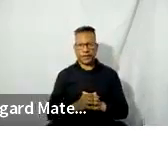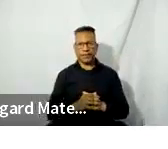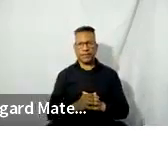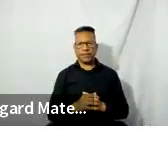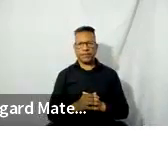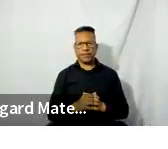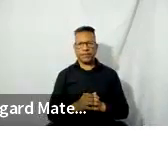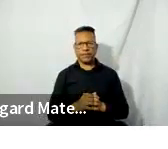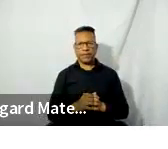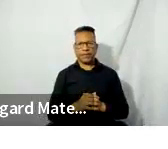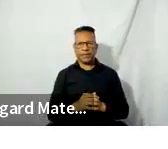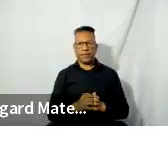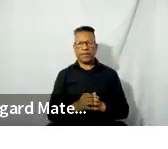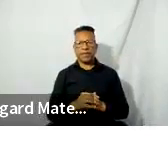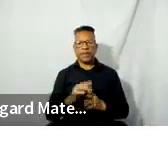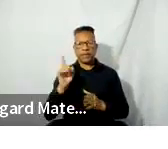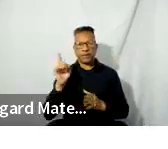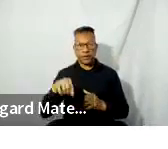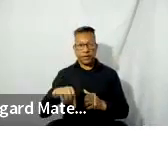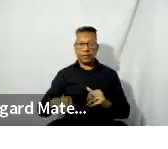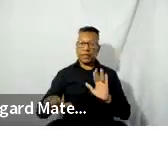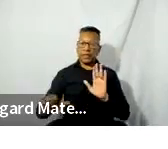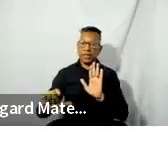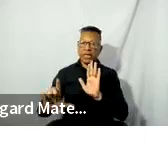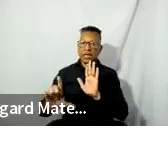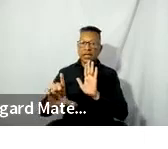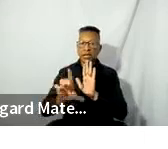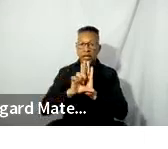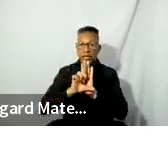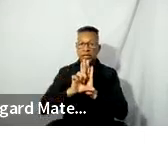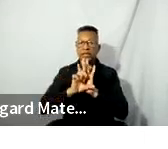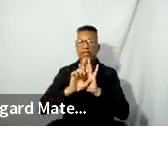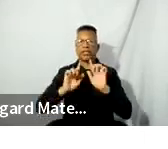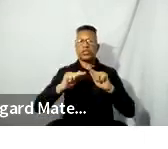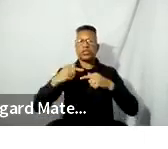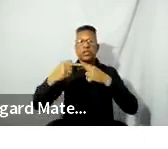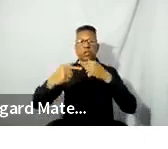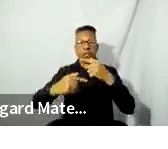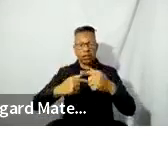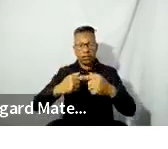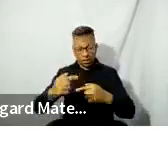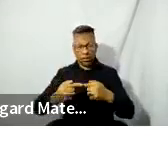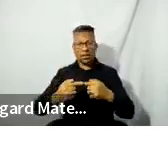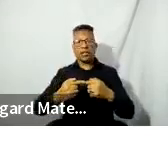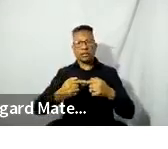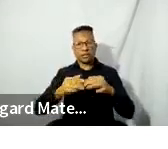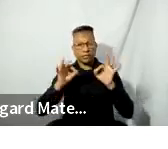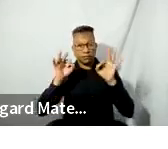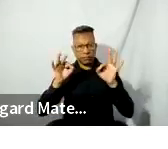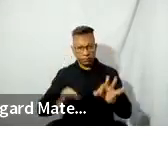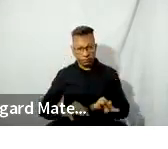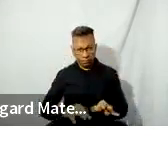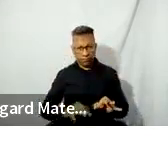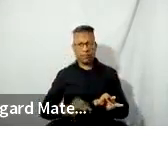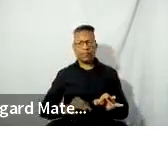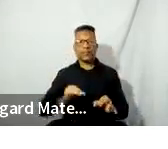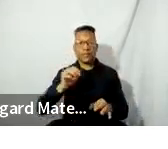And the topic. we've selected today's Nugoski's general genetic today's Nugoski's general genetic law cultural development